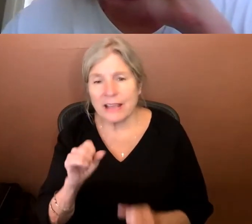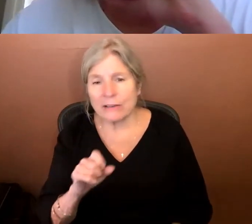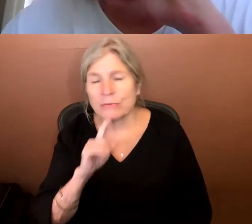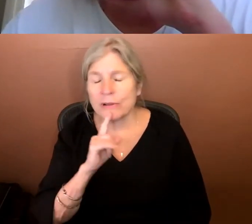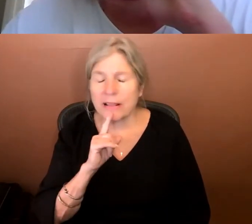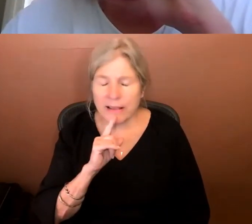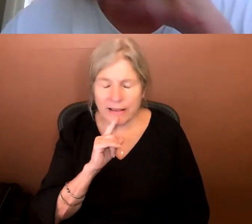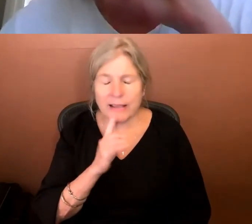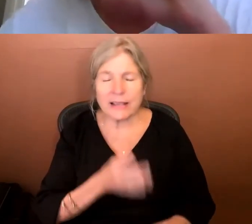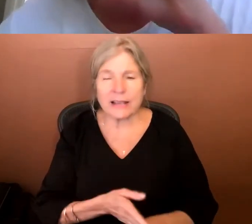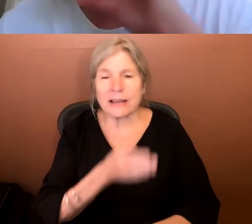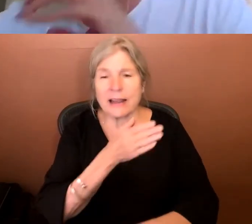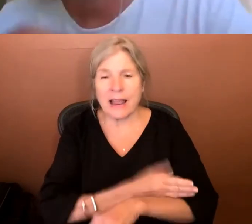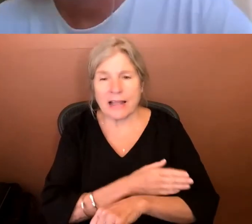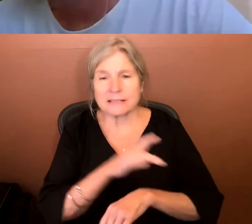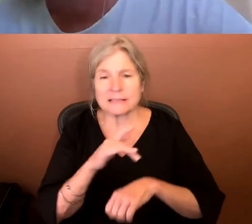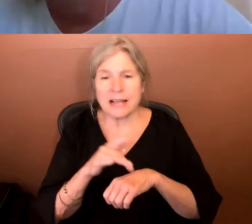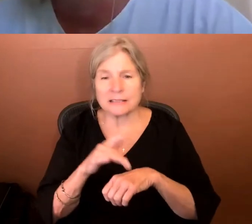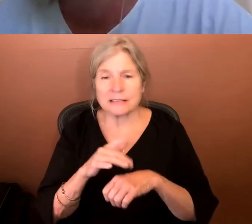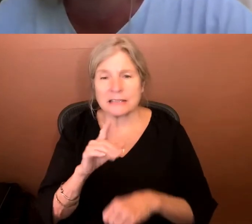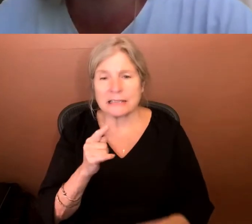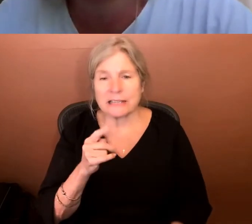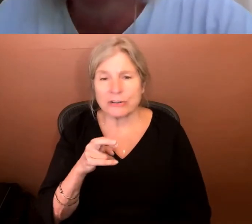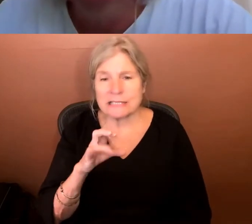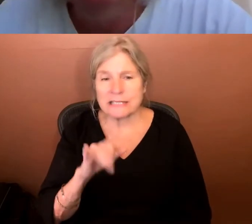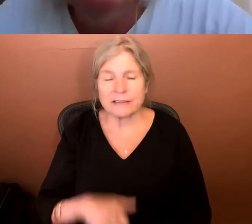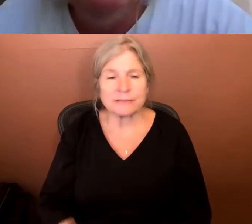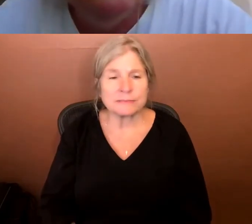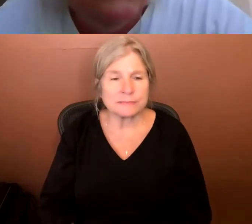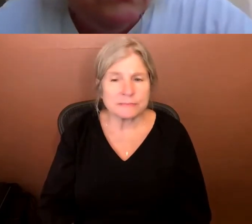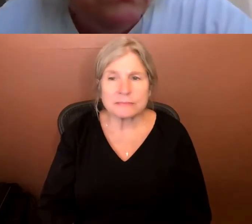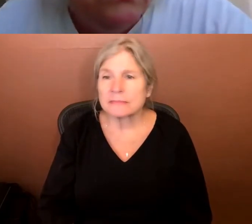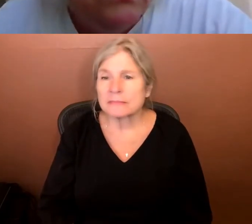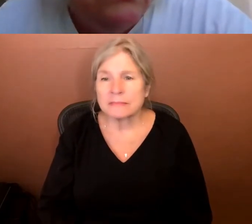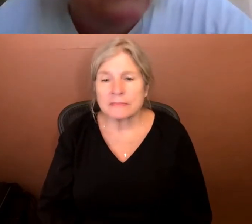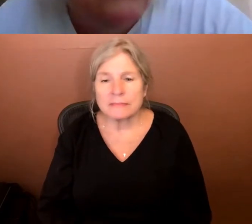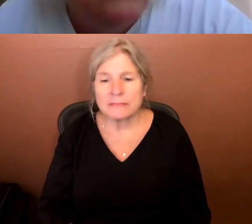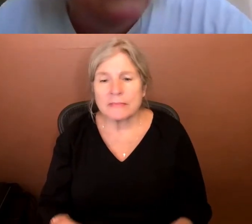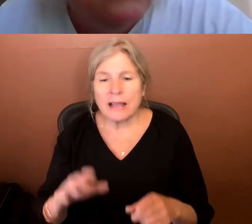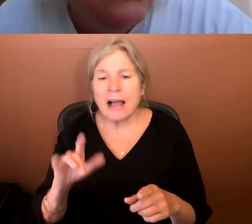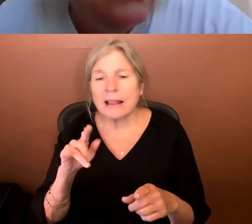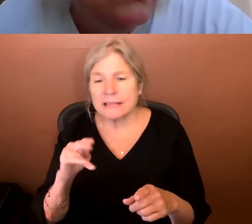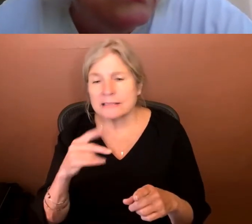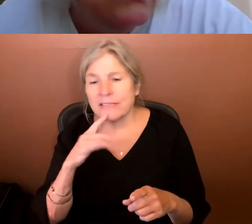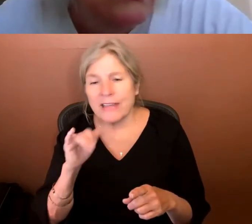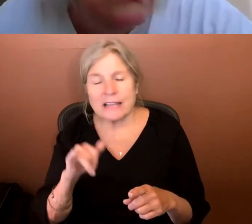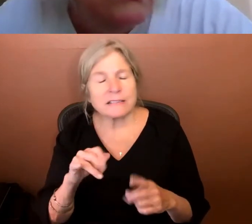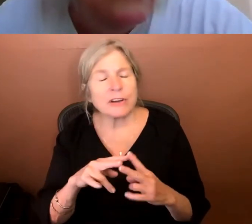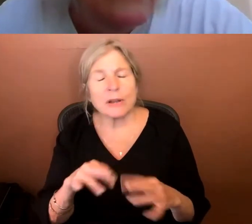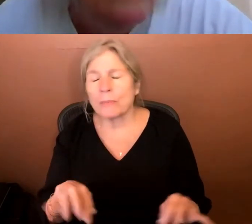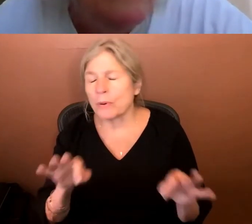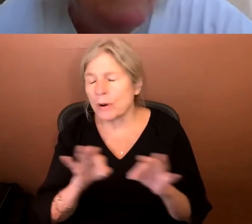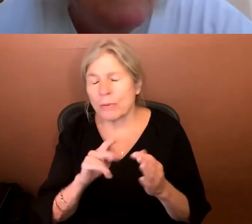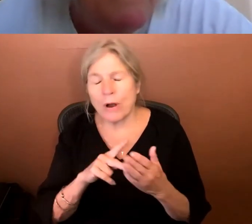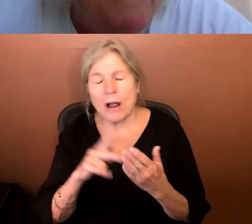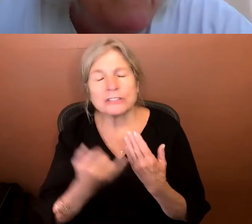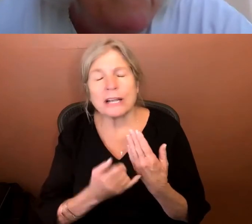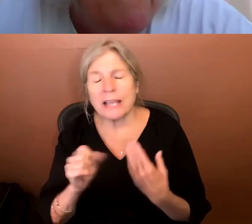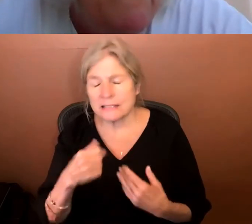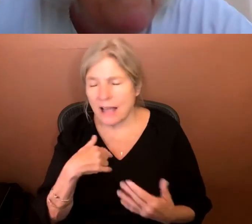tactile literacy. >>>: This is a very important project indeed. I have collected more than f